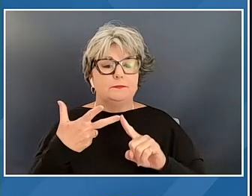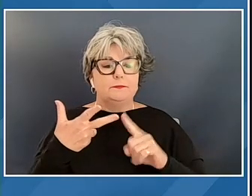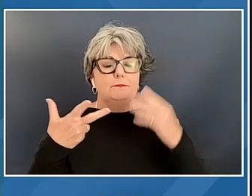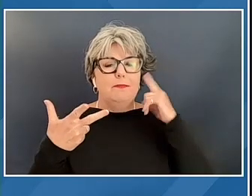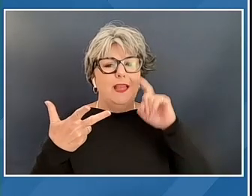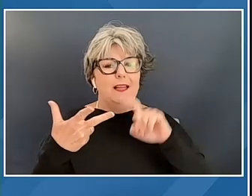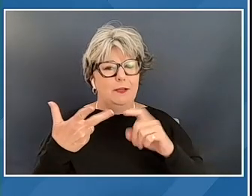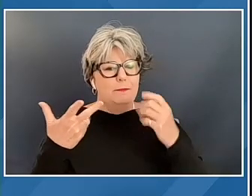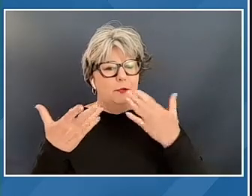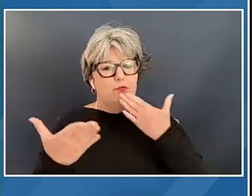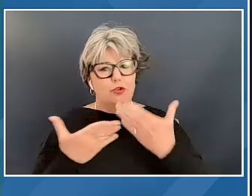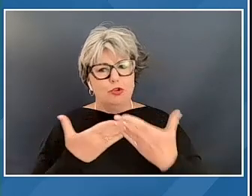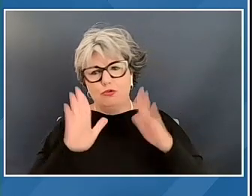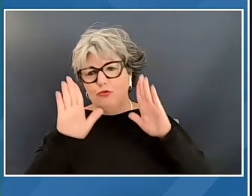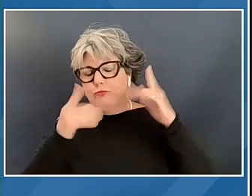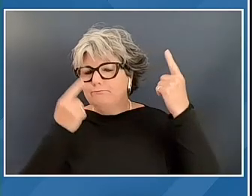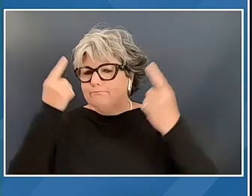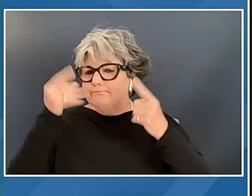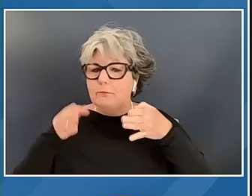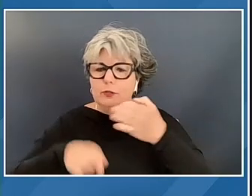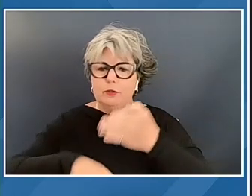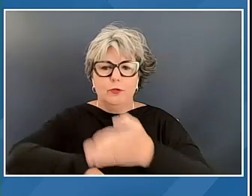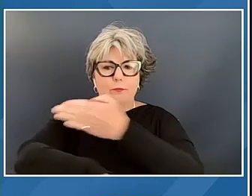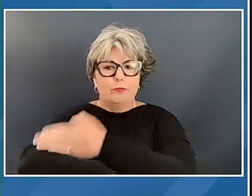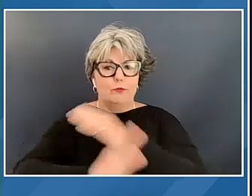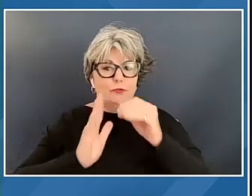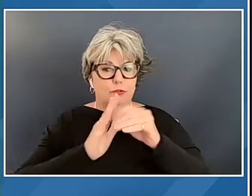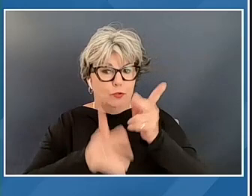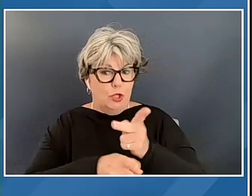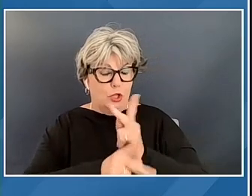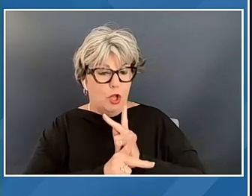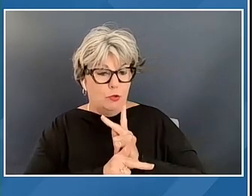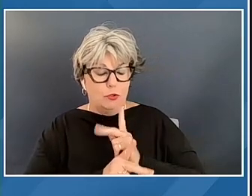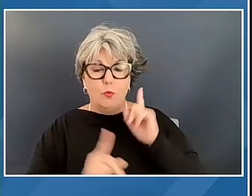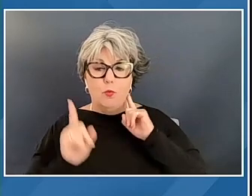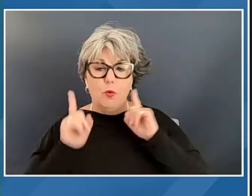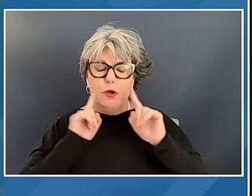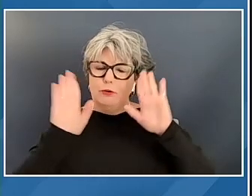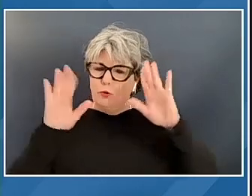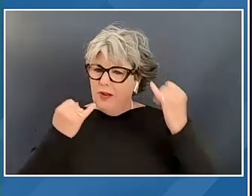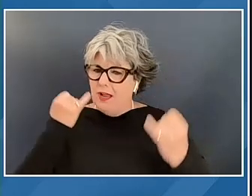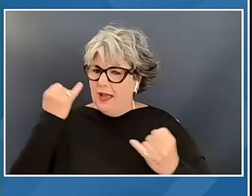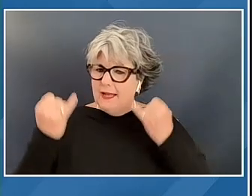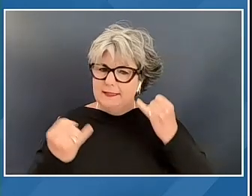excellent thinking about ways to improve student loans, and we heard a lot of great ideas in the more than 26,000 public